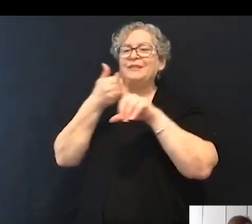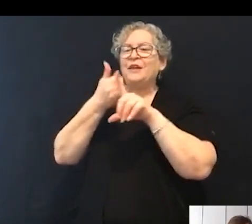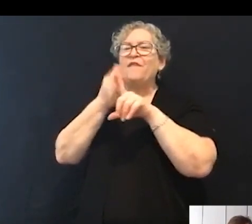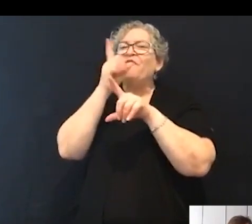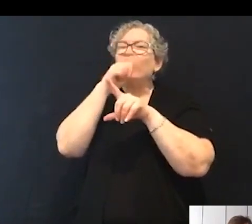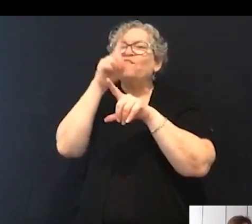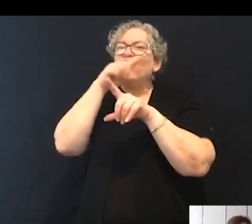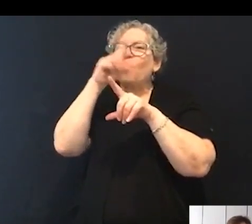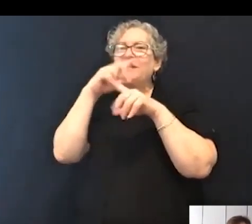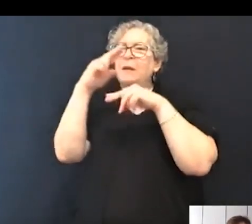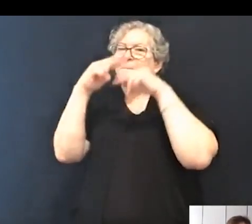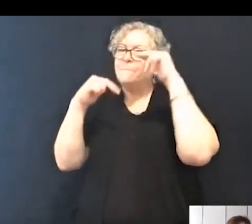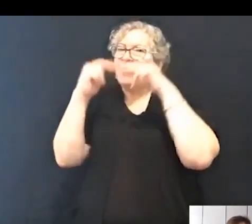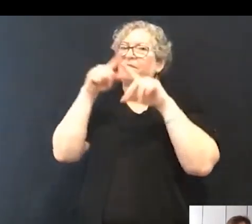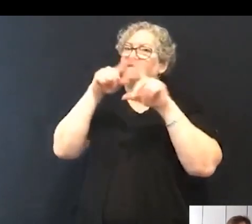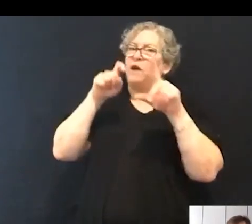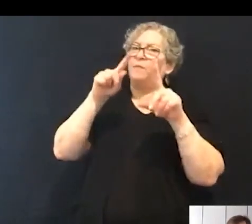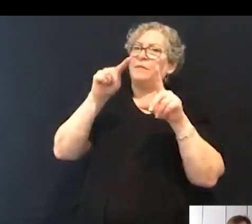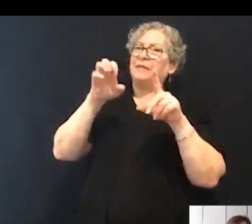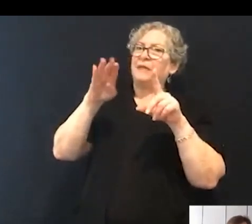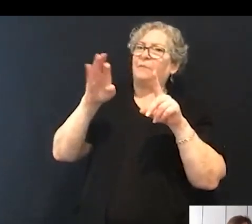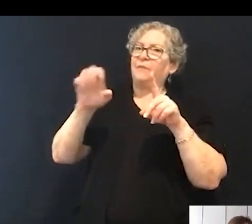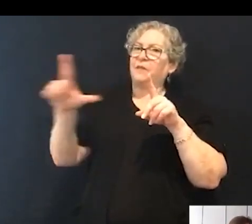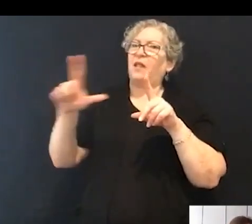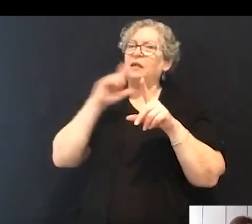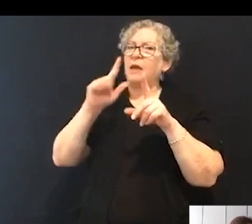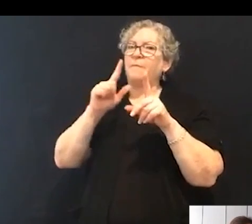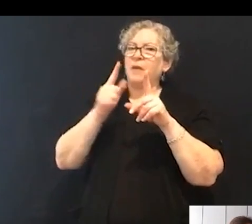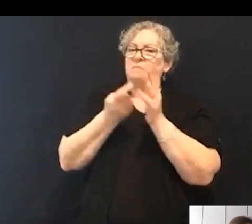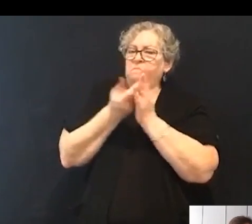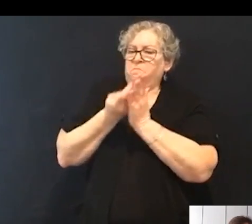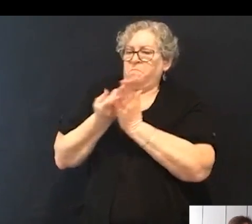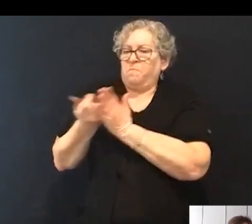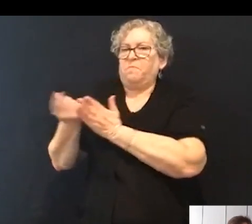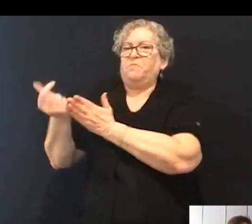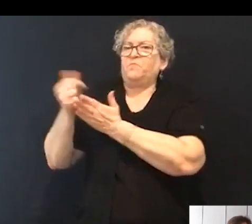built from stem cells, that can be erased with patient stem